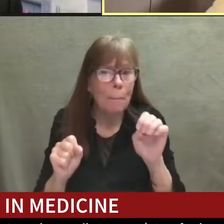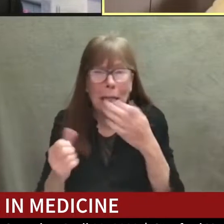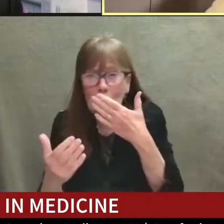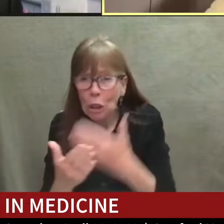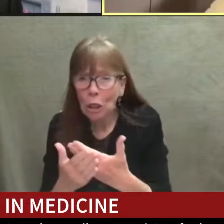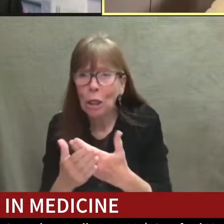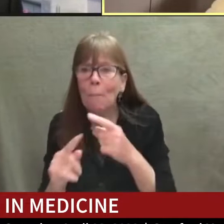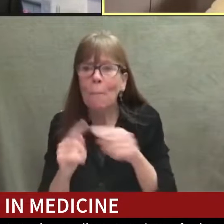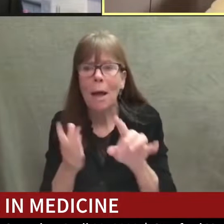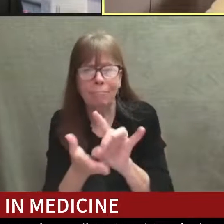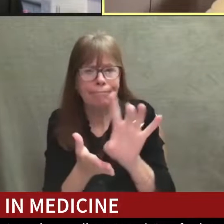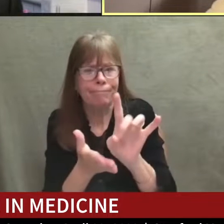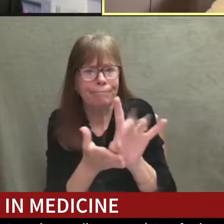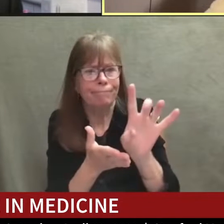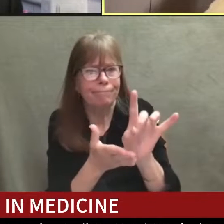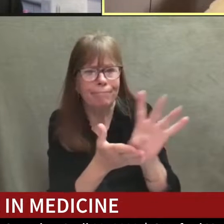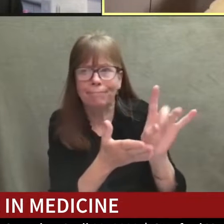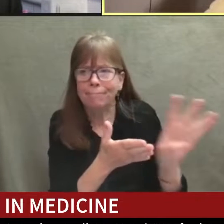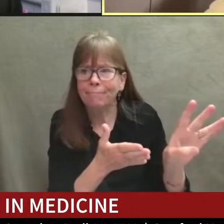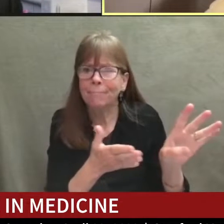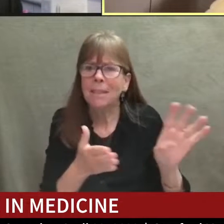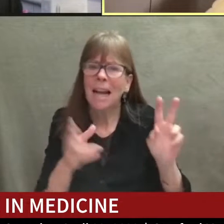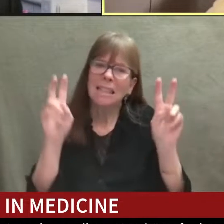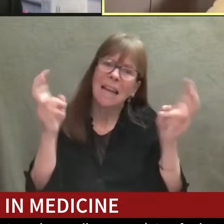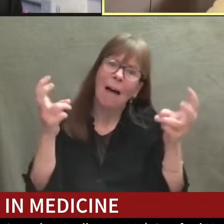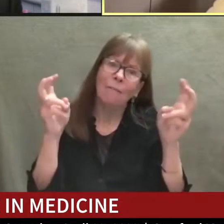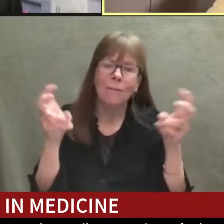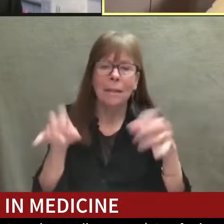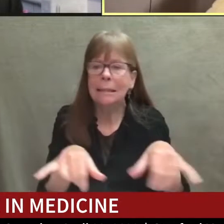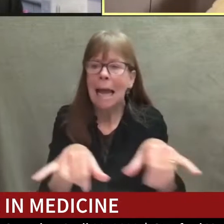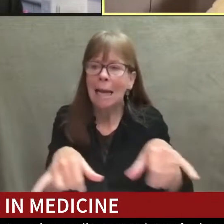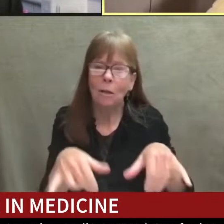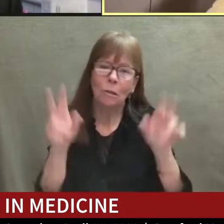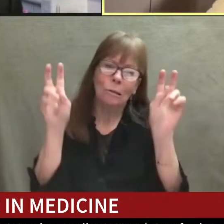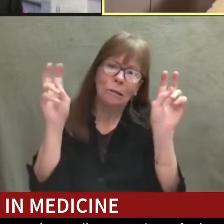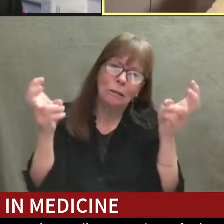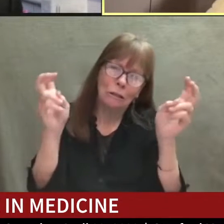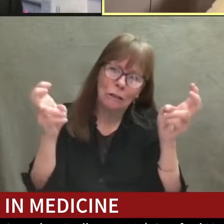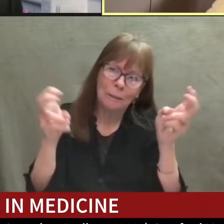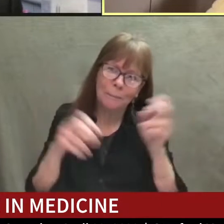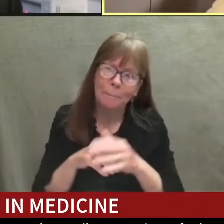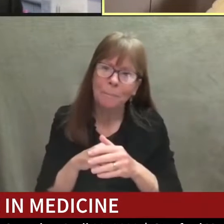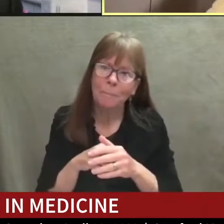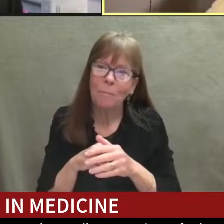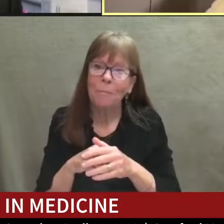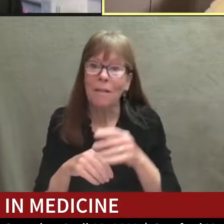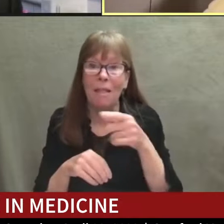of standards—“standards”, that are often centered on ableism and classism.